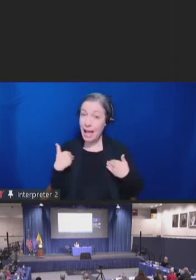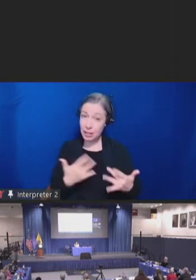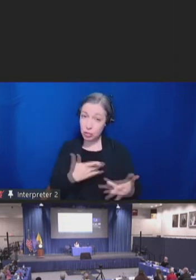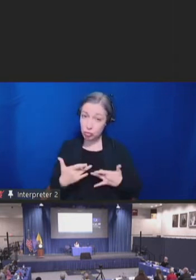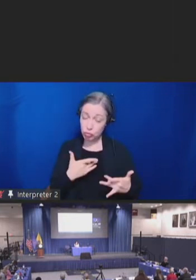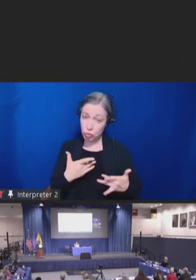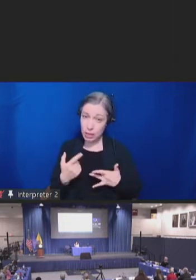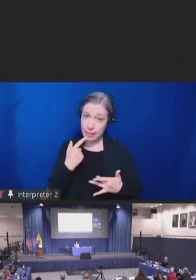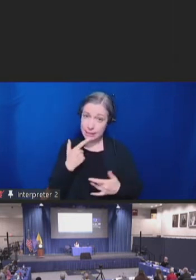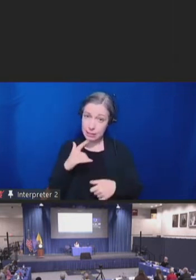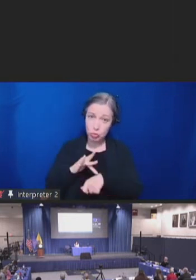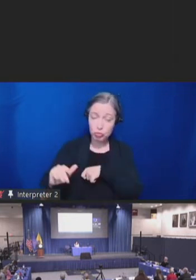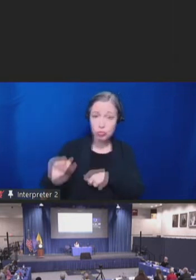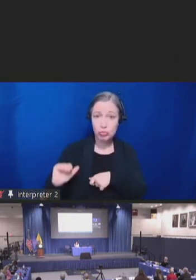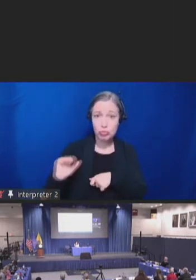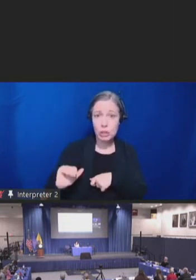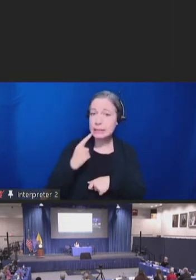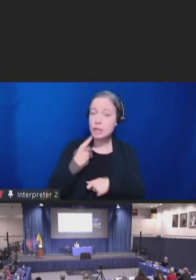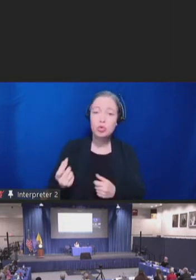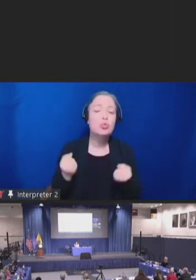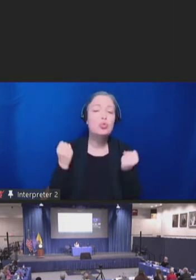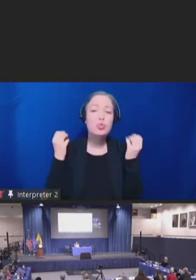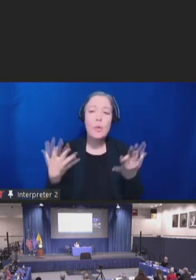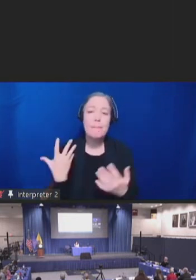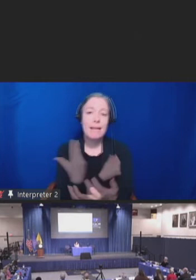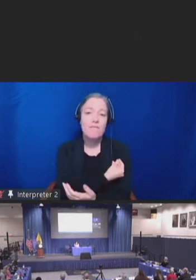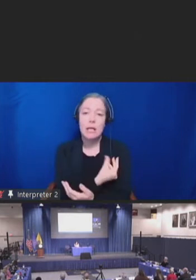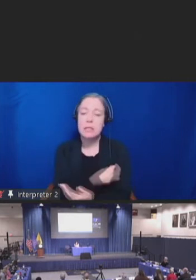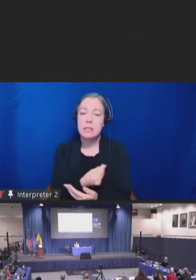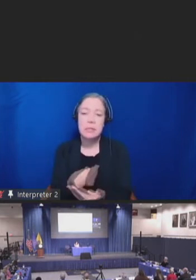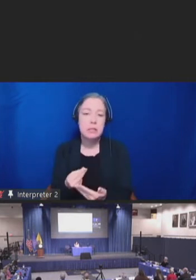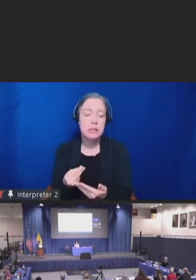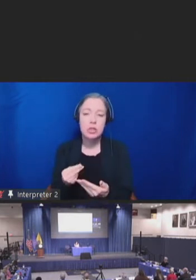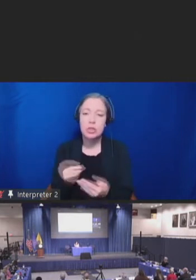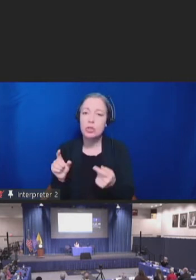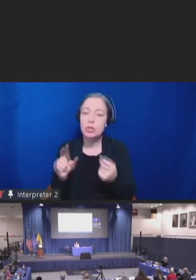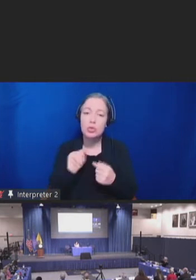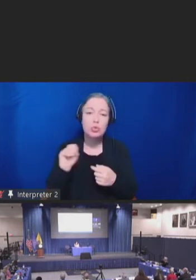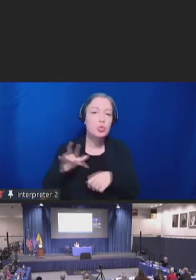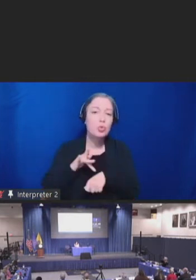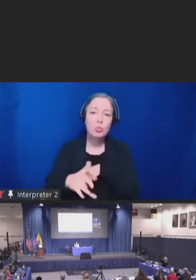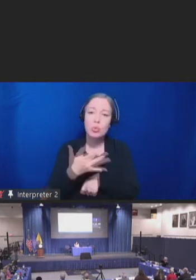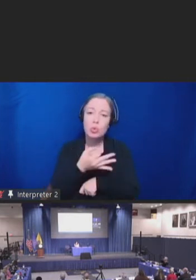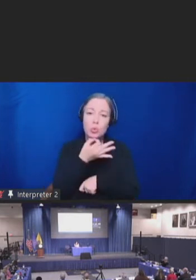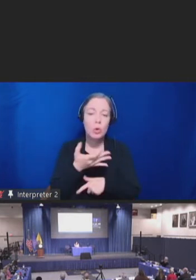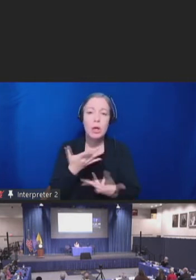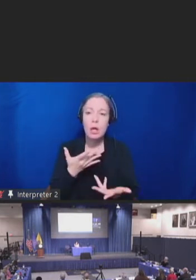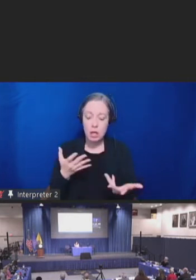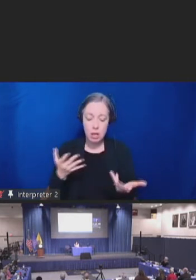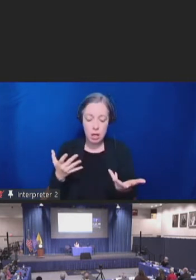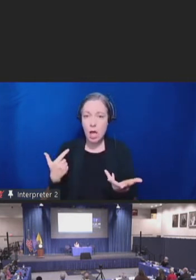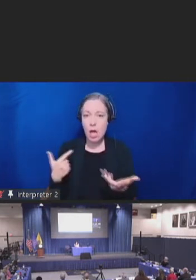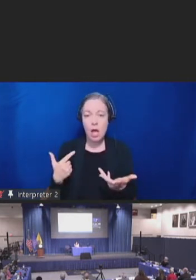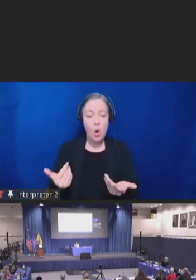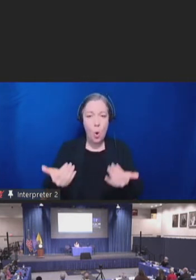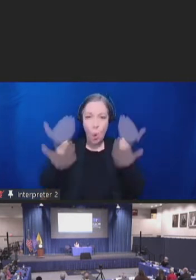is too many too soon, and somehow it overloads the immune system and then maybe produces more infectious disease later.